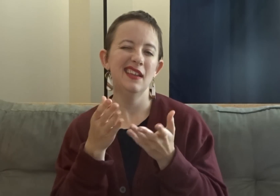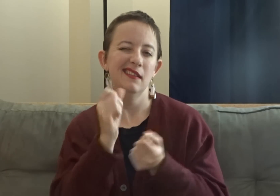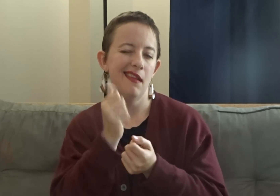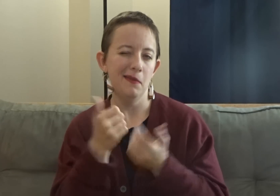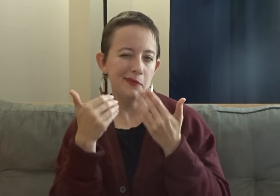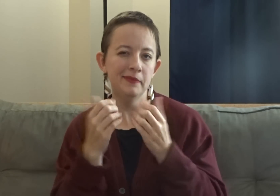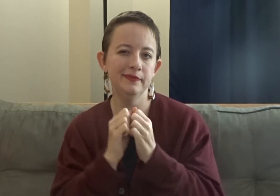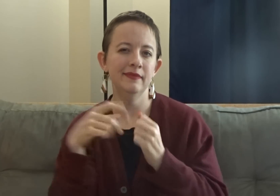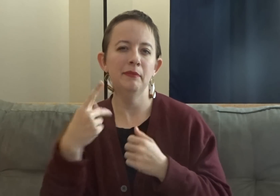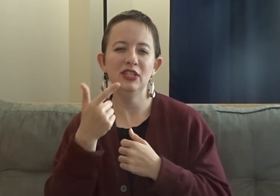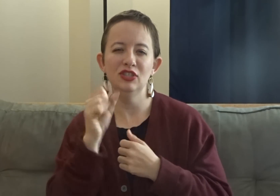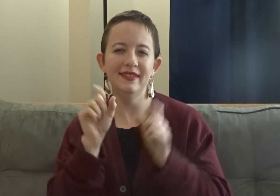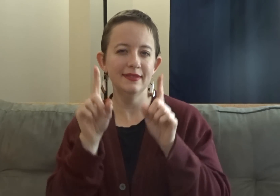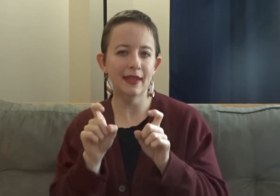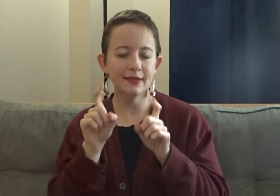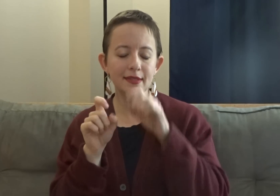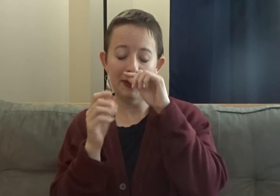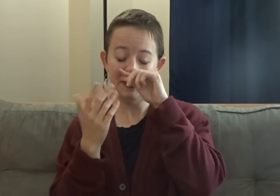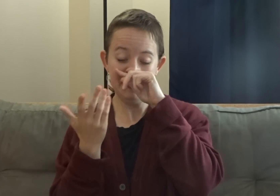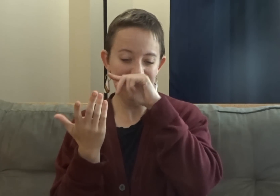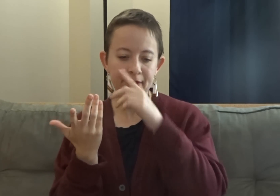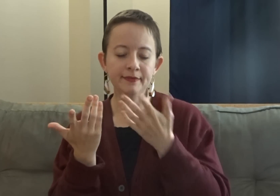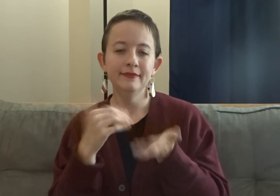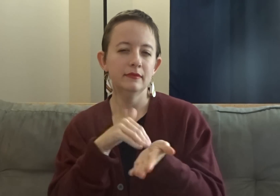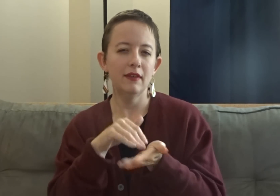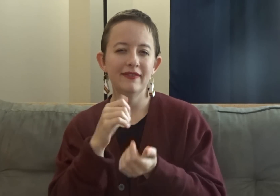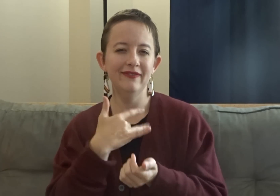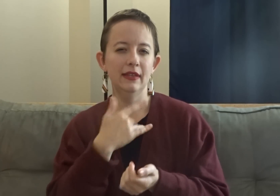So we've just decided to not do any PGS testing.